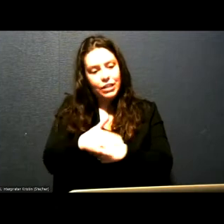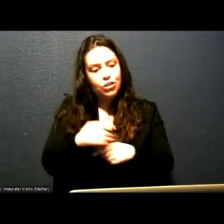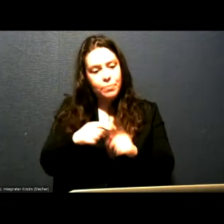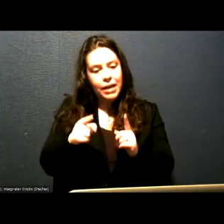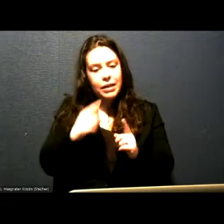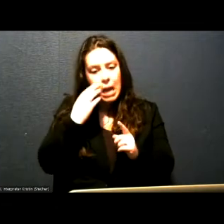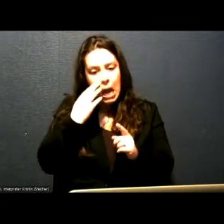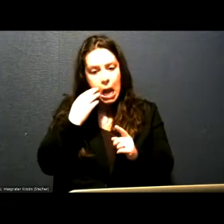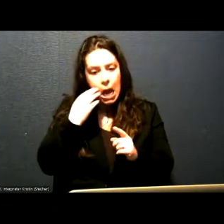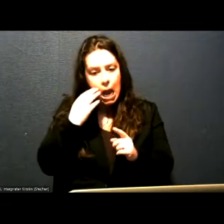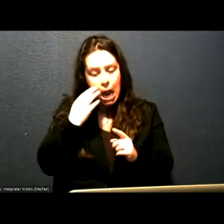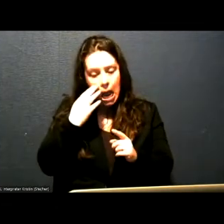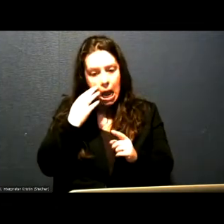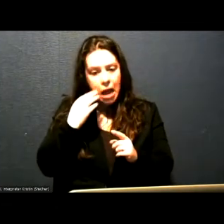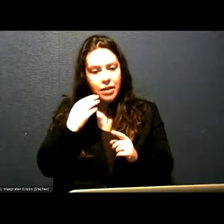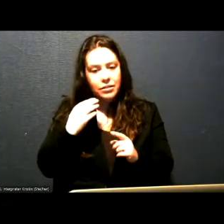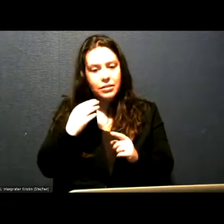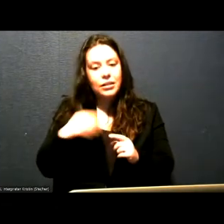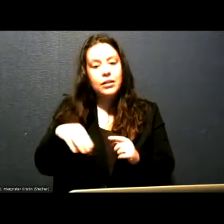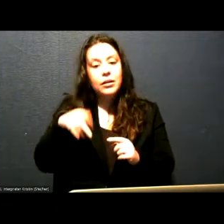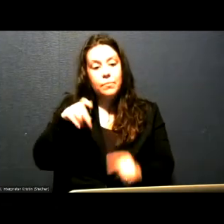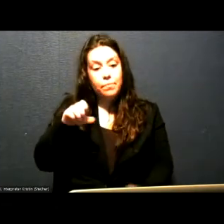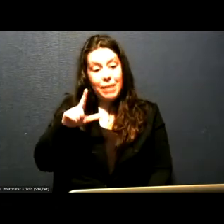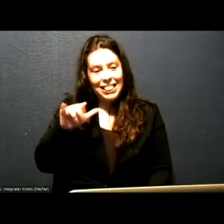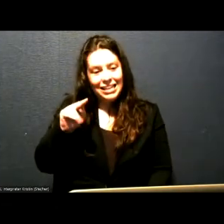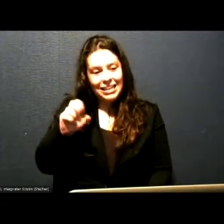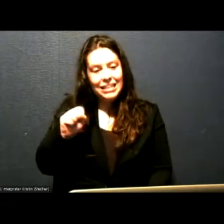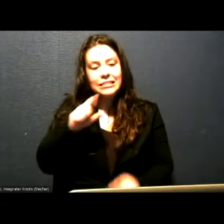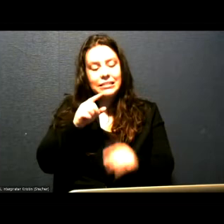that they have a really sharp hooked beak. So the sea lions definitely want to stay away from that.